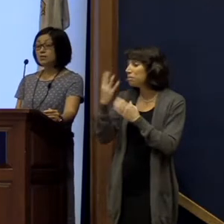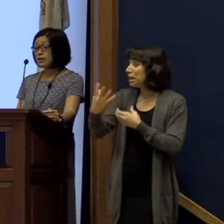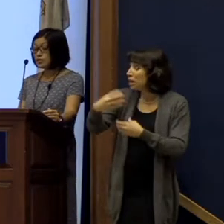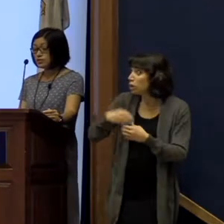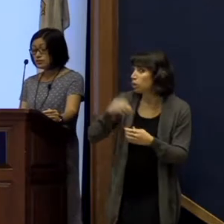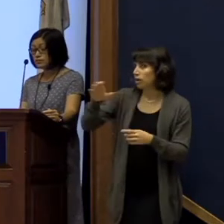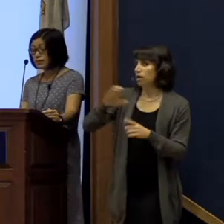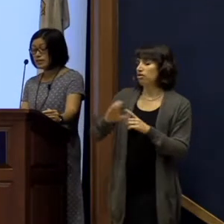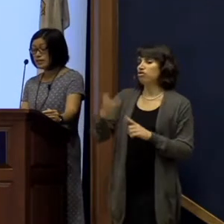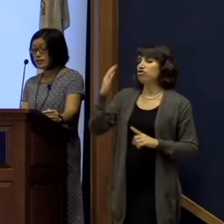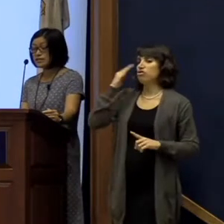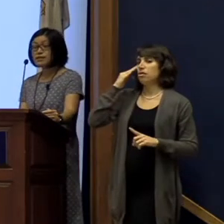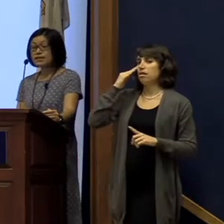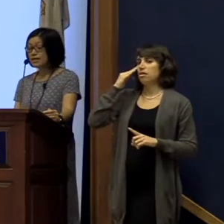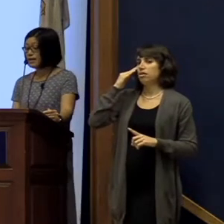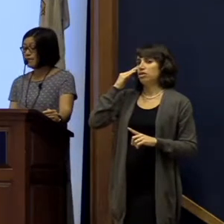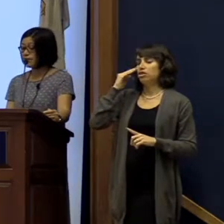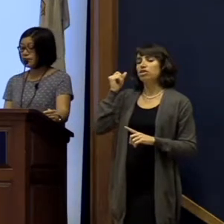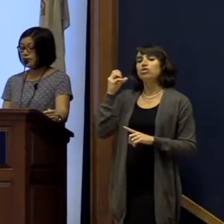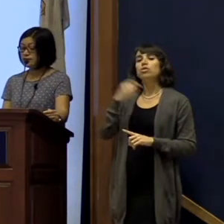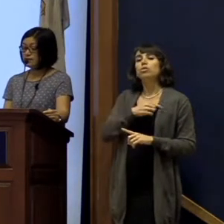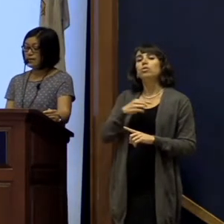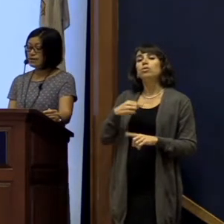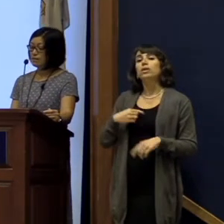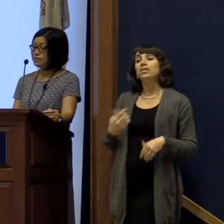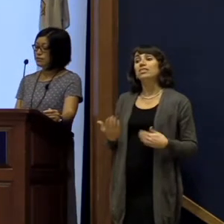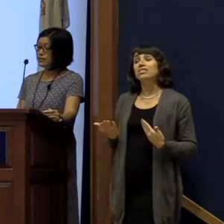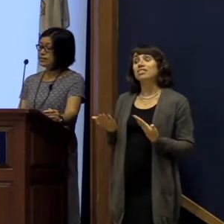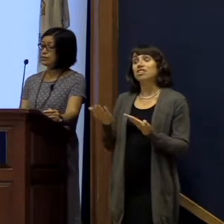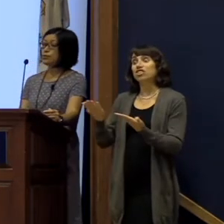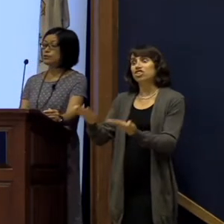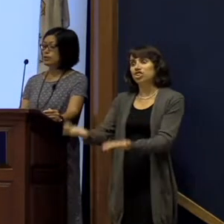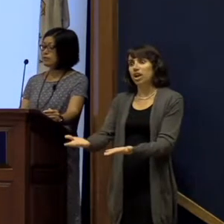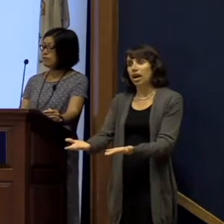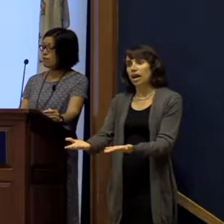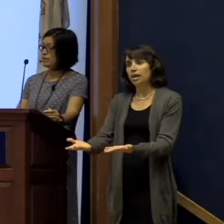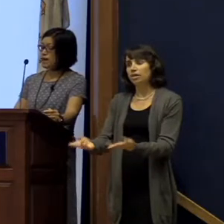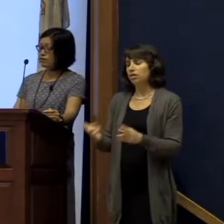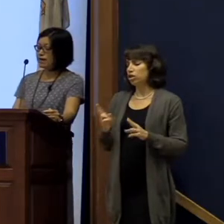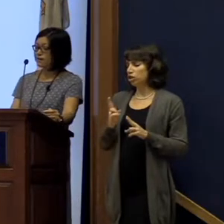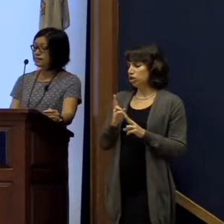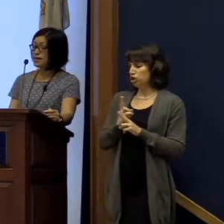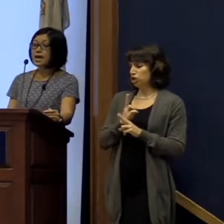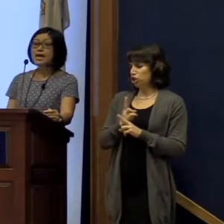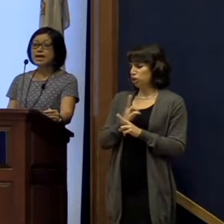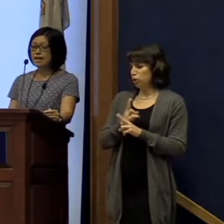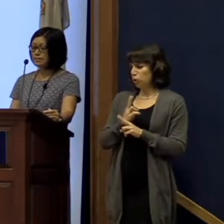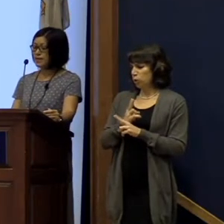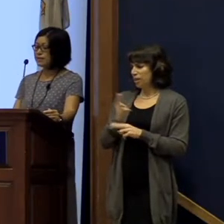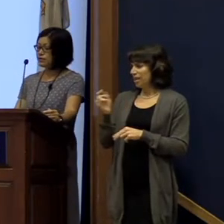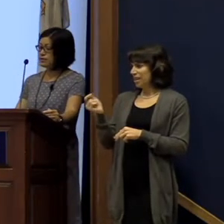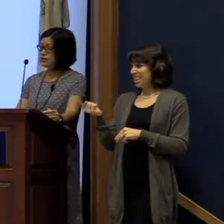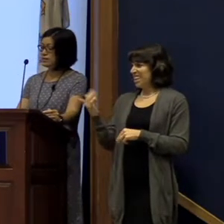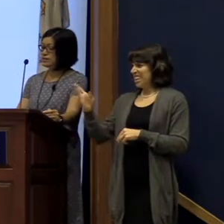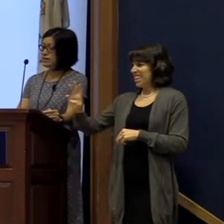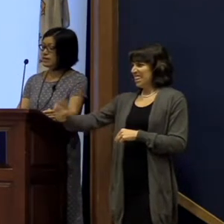Consequential we suggest they're leveraging stem learning opportunities toward transformative outcomes aimed at addressing systemic inequities